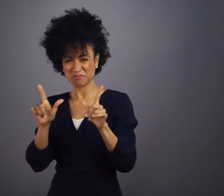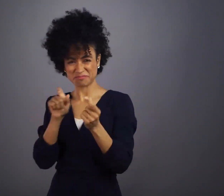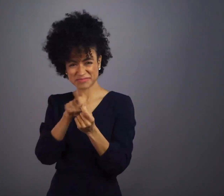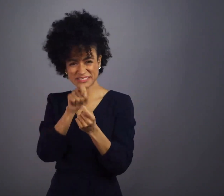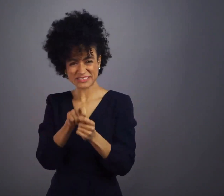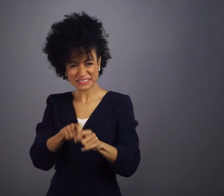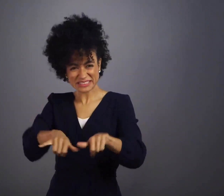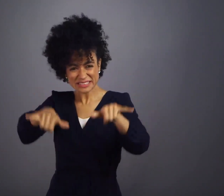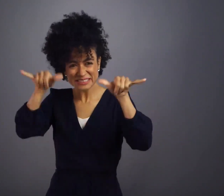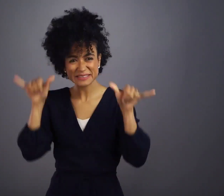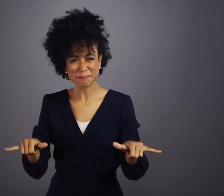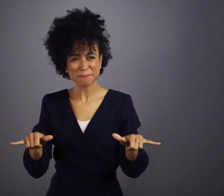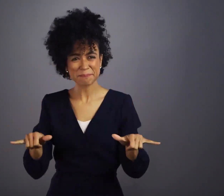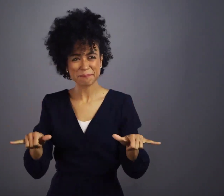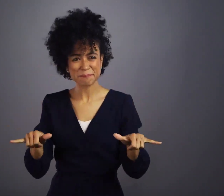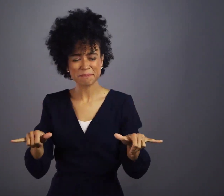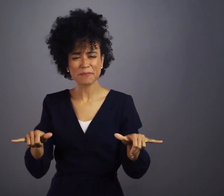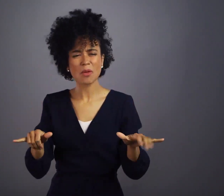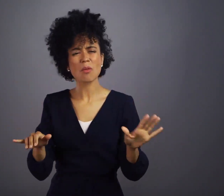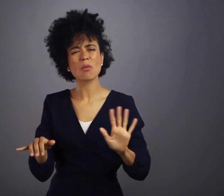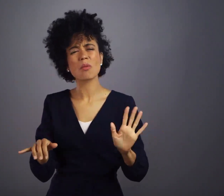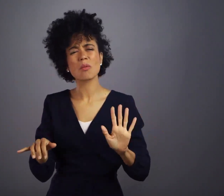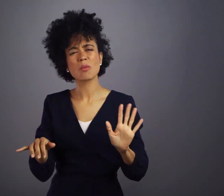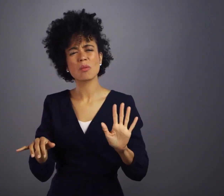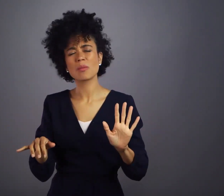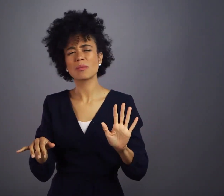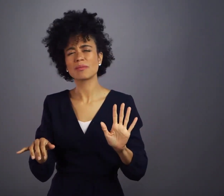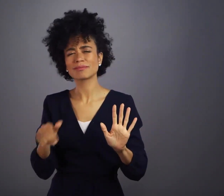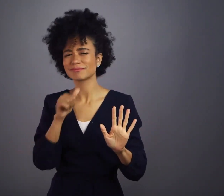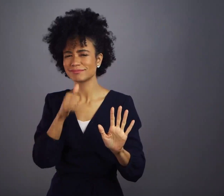But this description should identify him roughly.